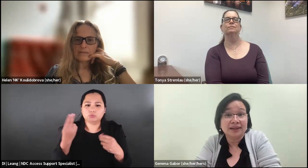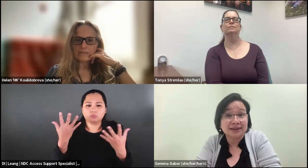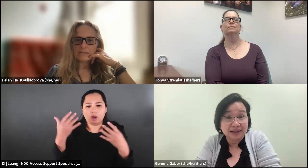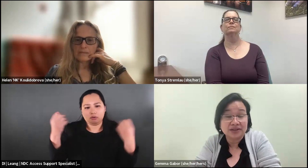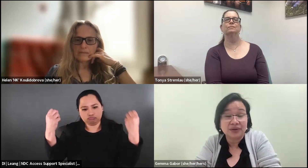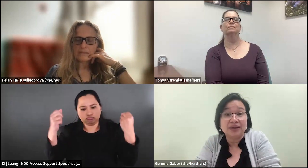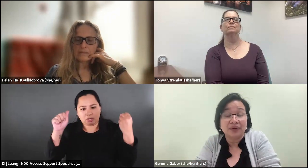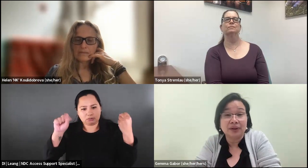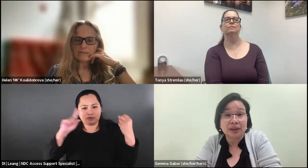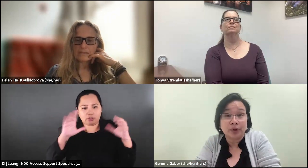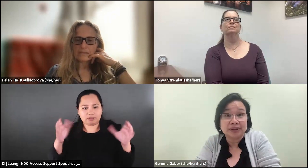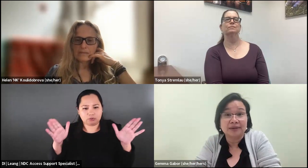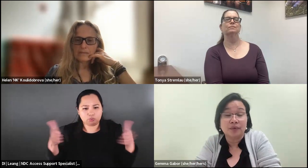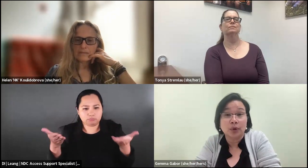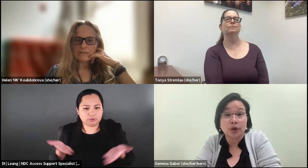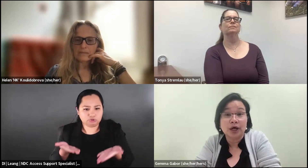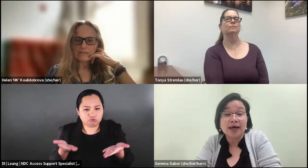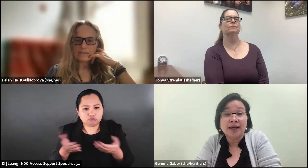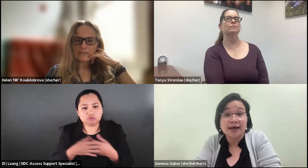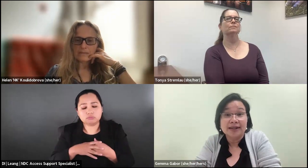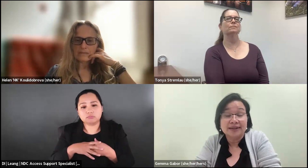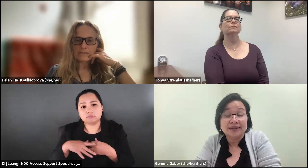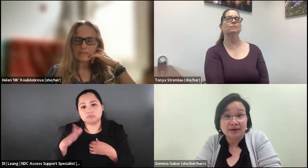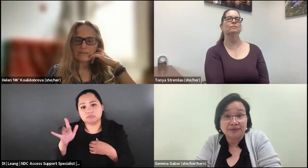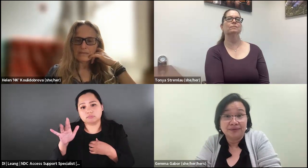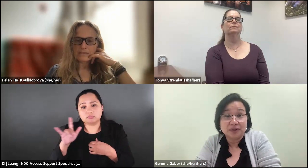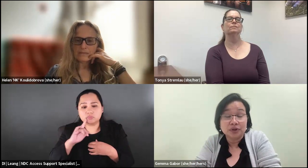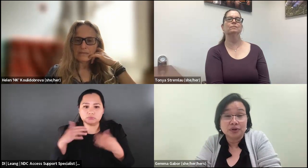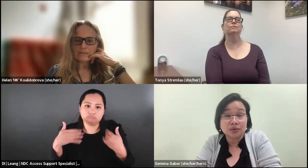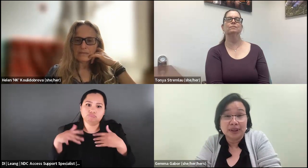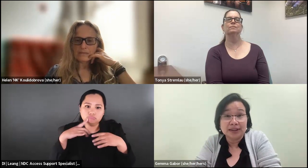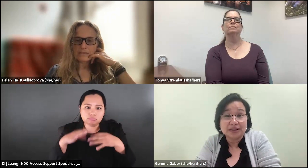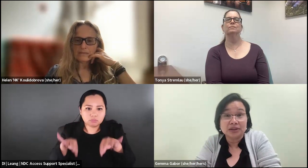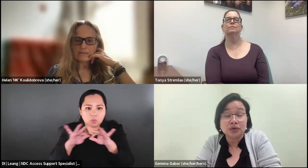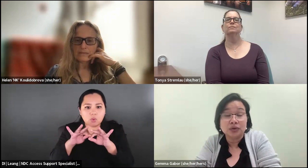And it is really very important for deaf students